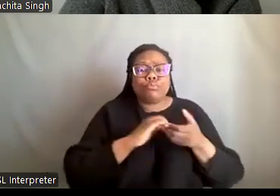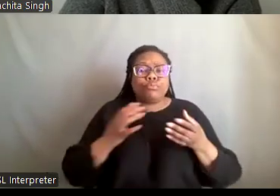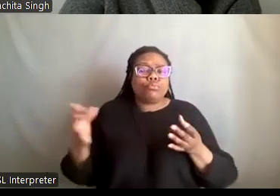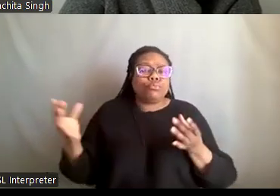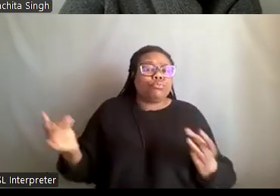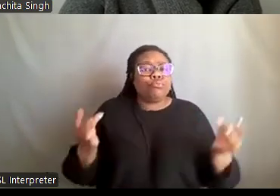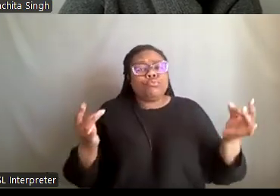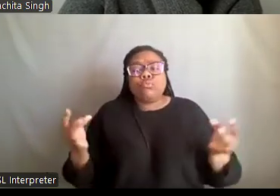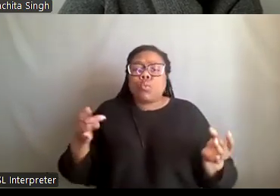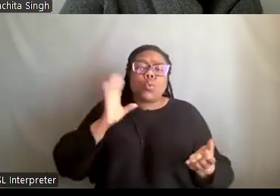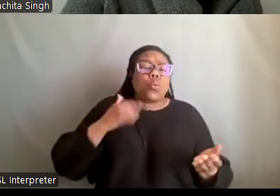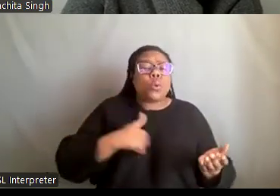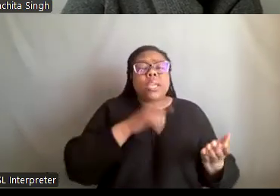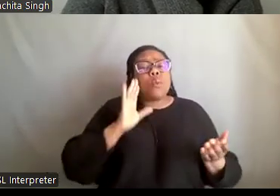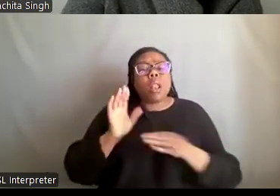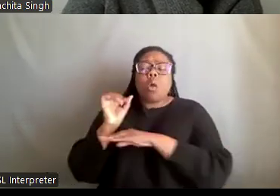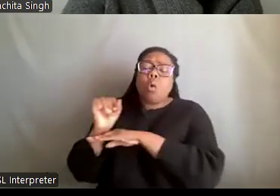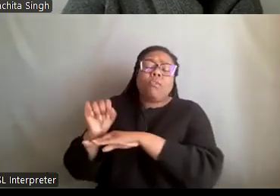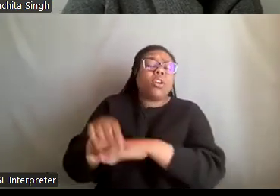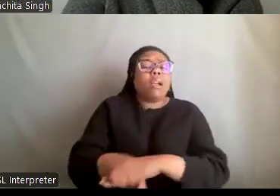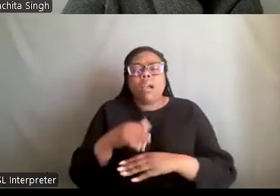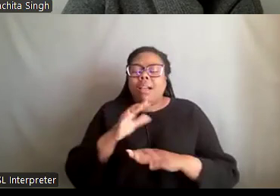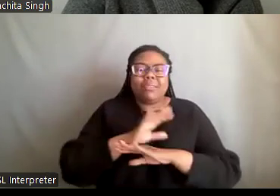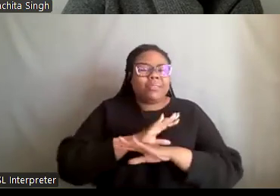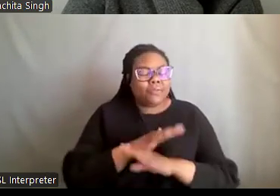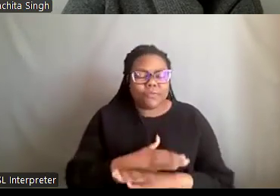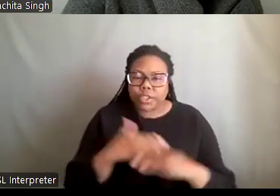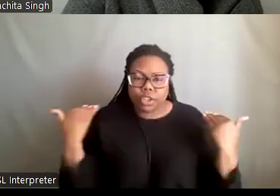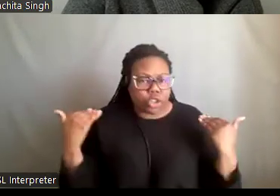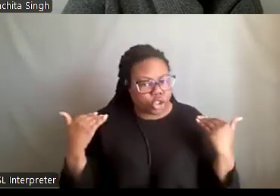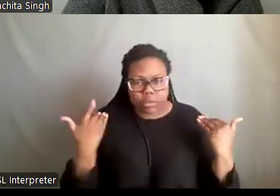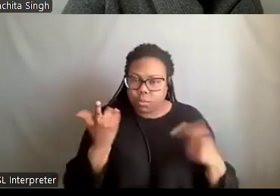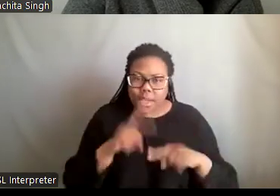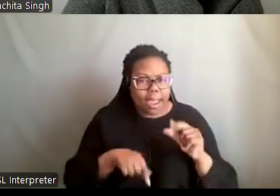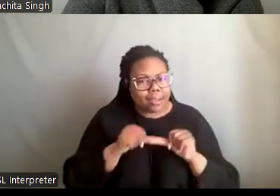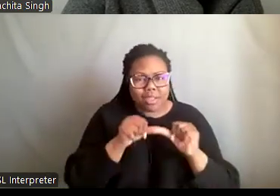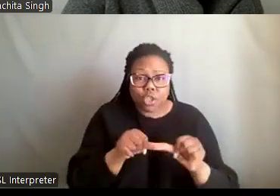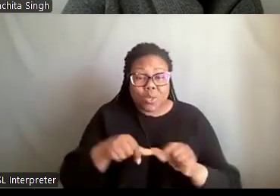marching and Kumbaya-ing, and we shall overcoming, and